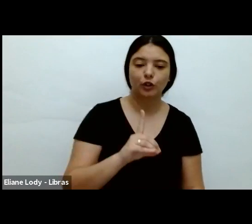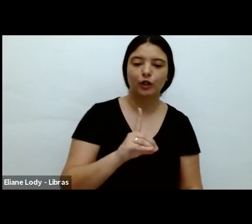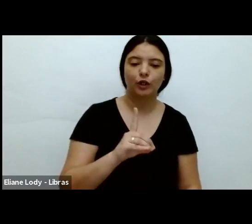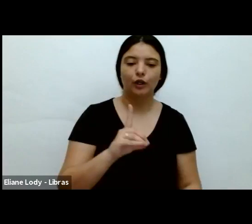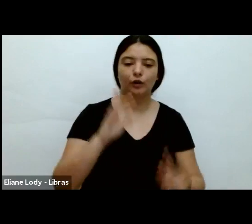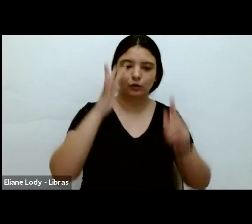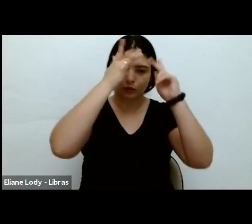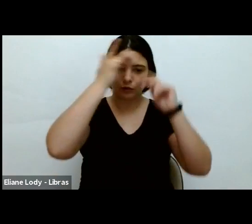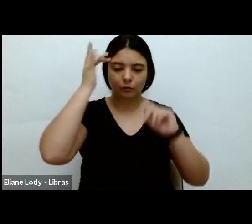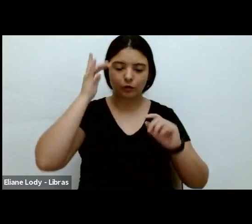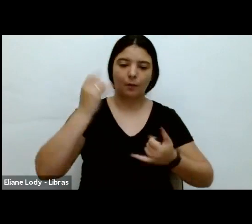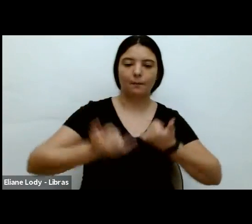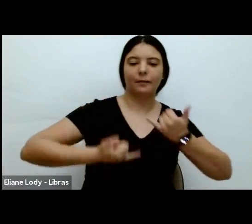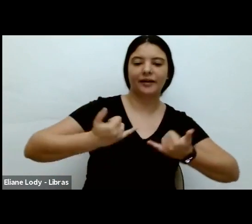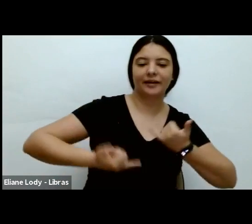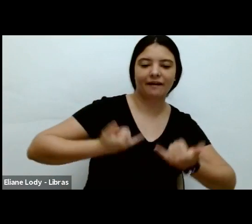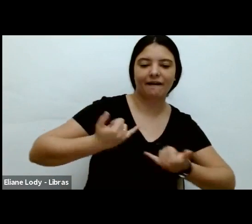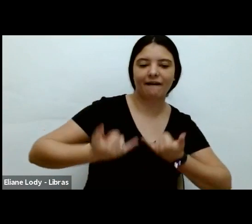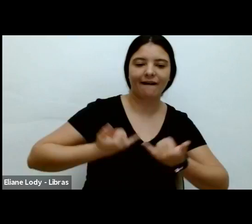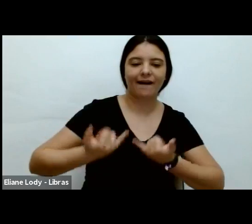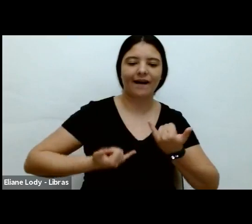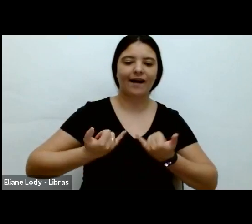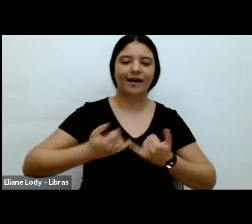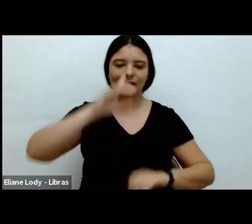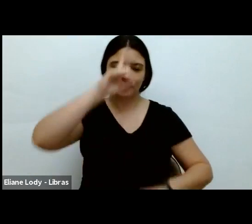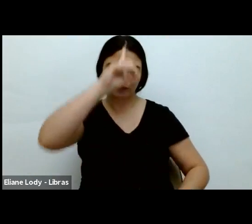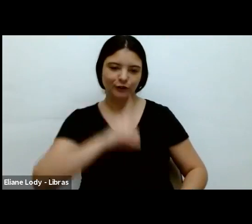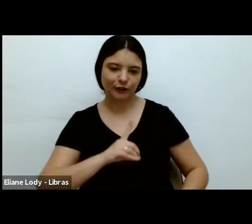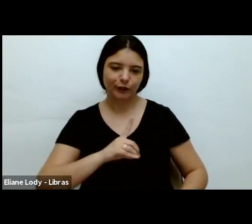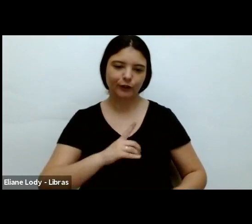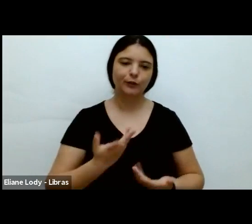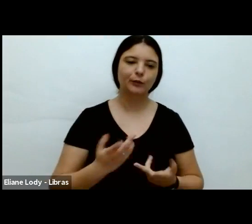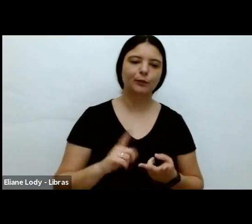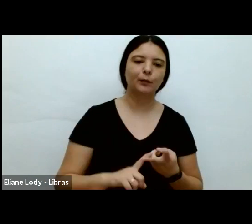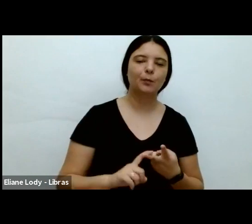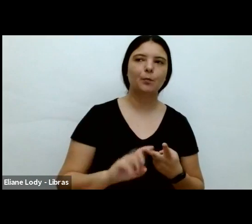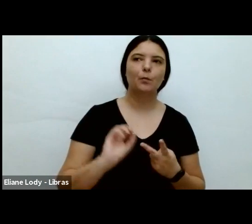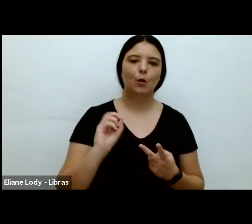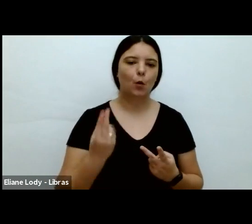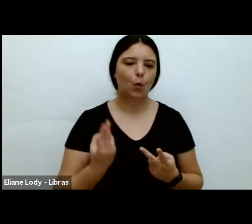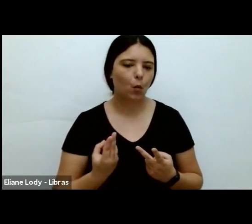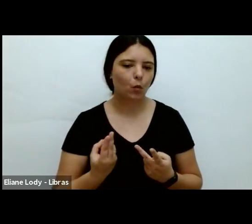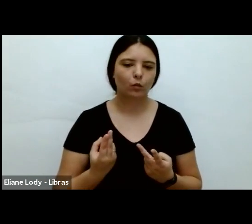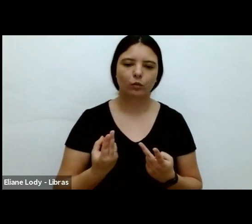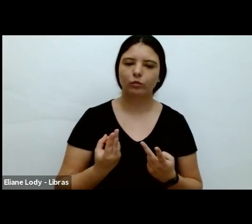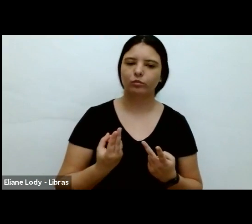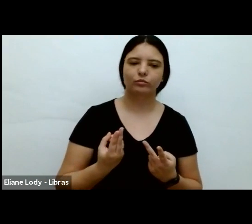develop their social and imagination without demands of those. life future success or